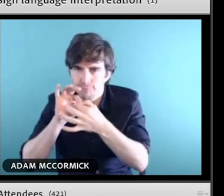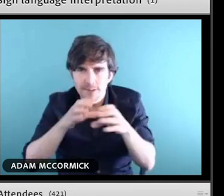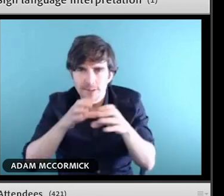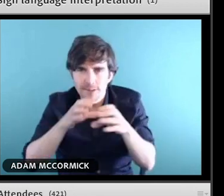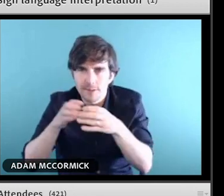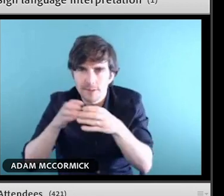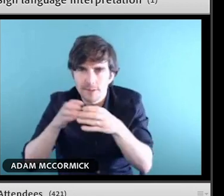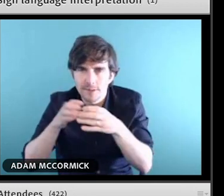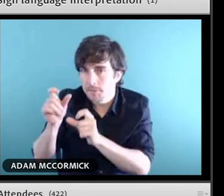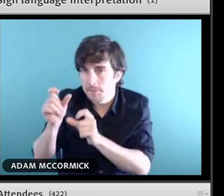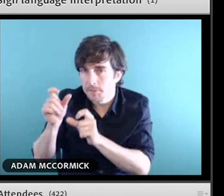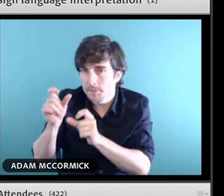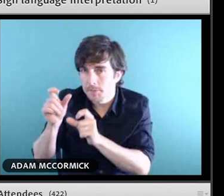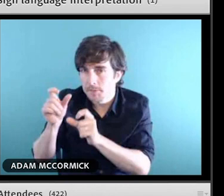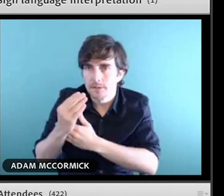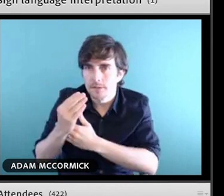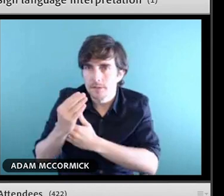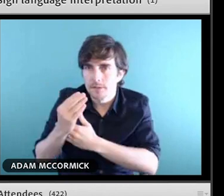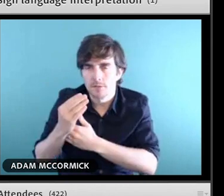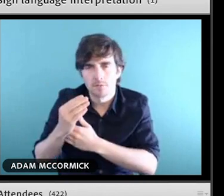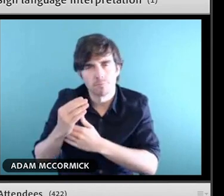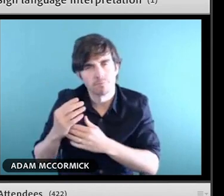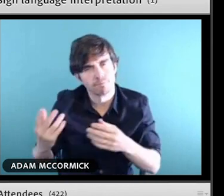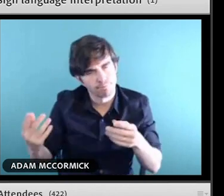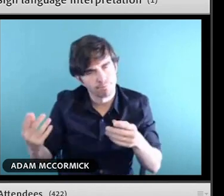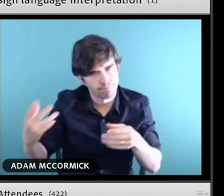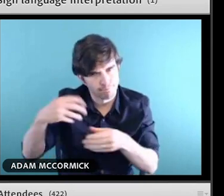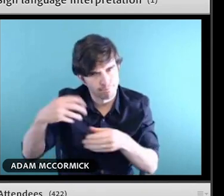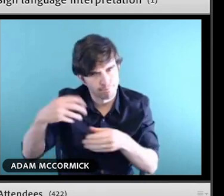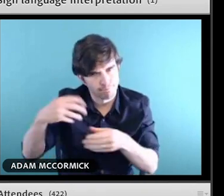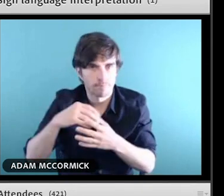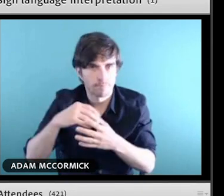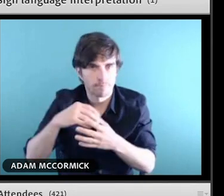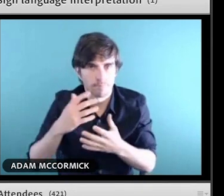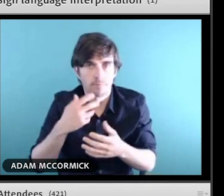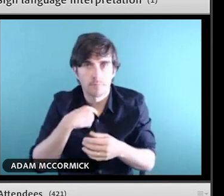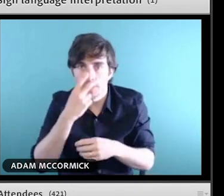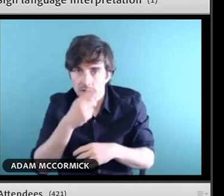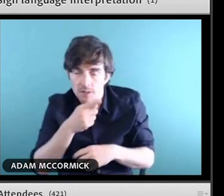not just judging that we do specifically for persons with disabilities inclusive programming